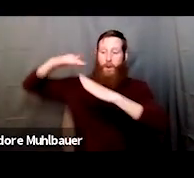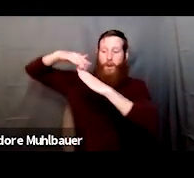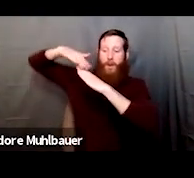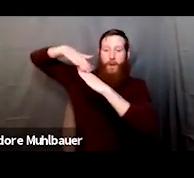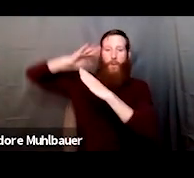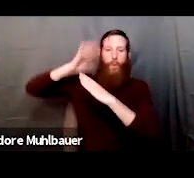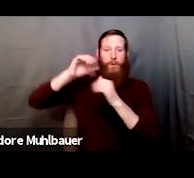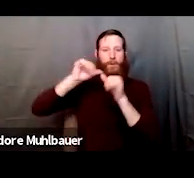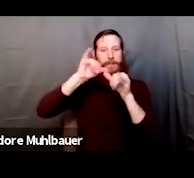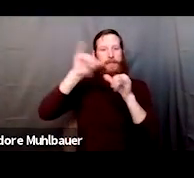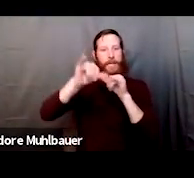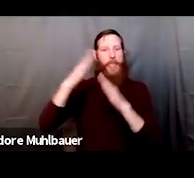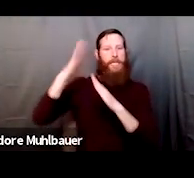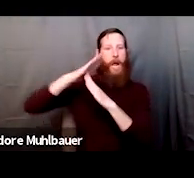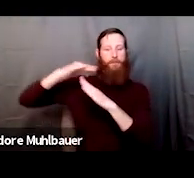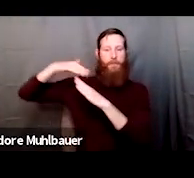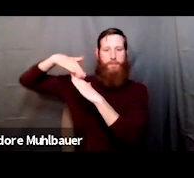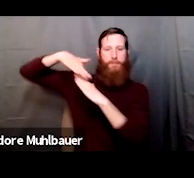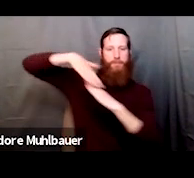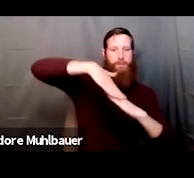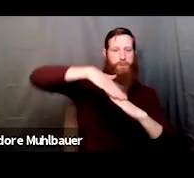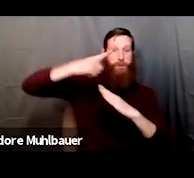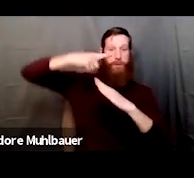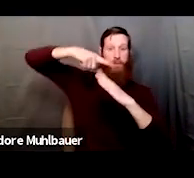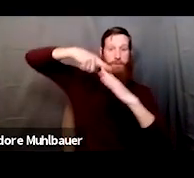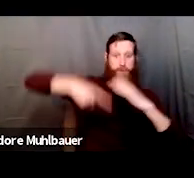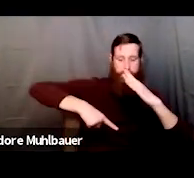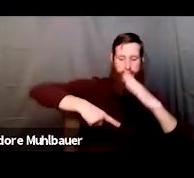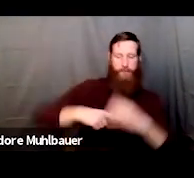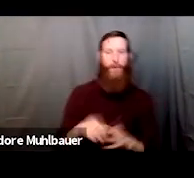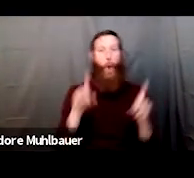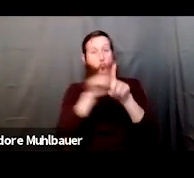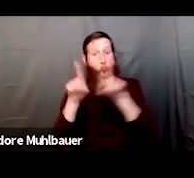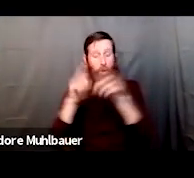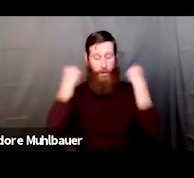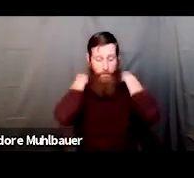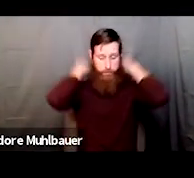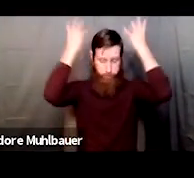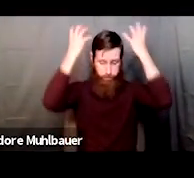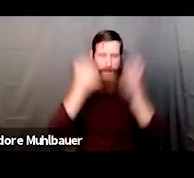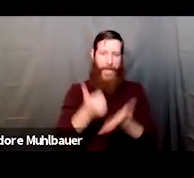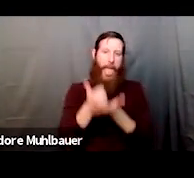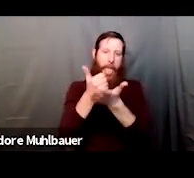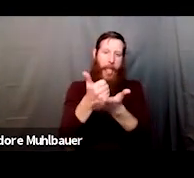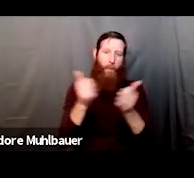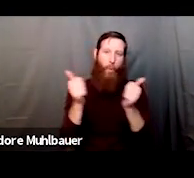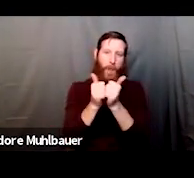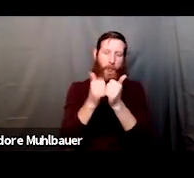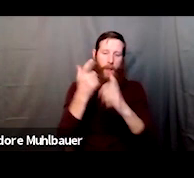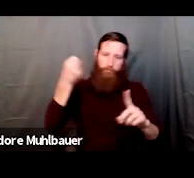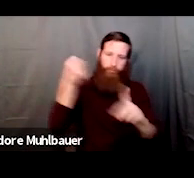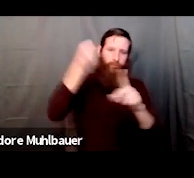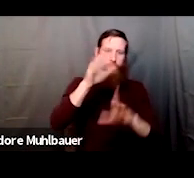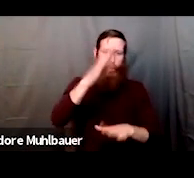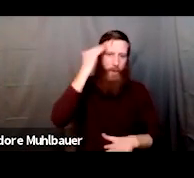There may some evidence that it helps reduce trauma to your head and neck and back. That is vague.